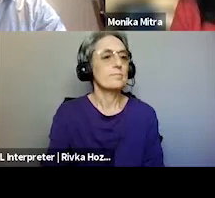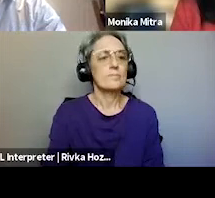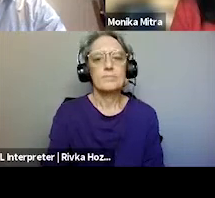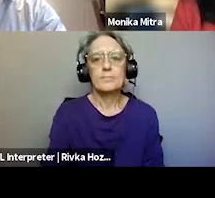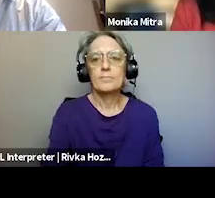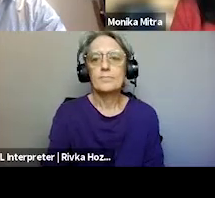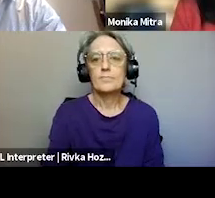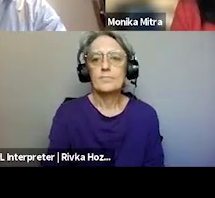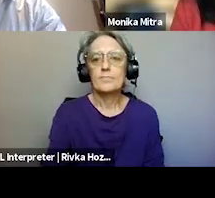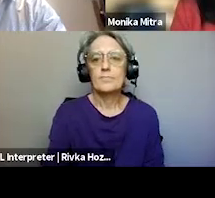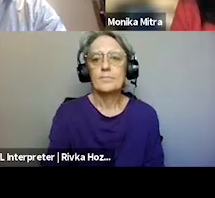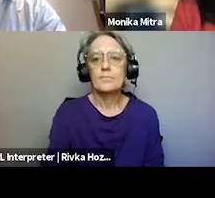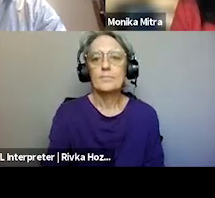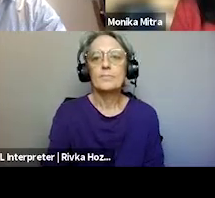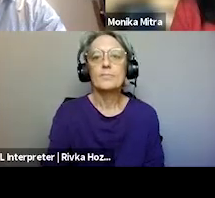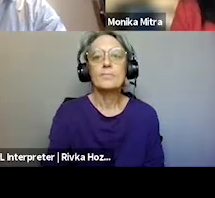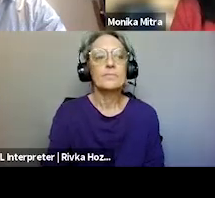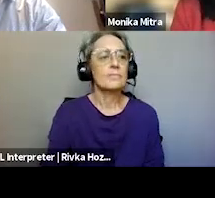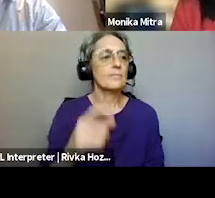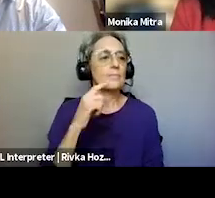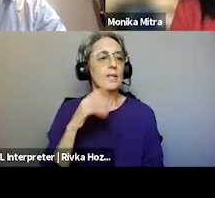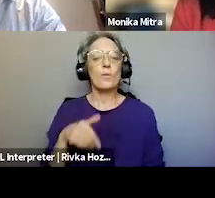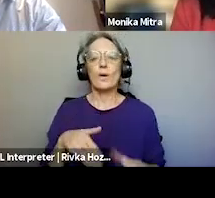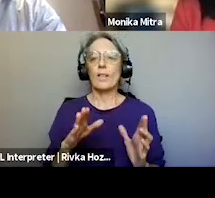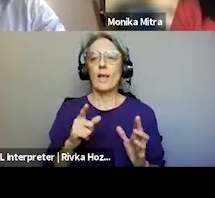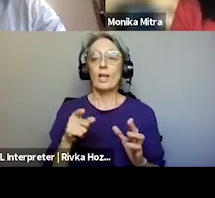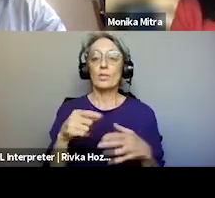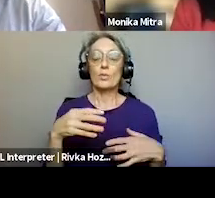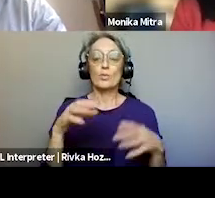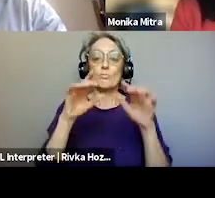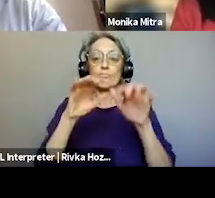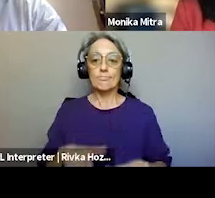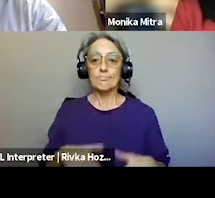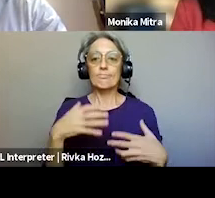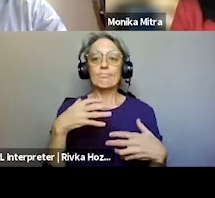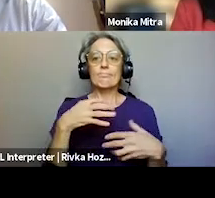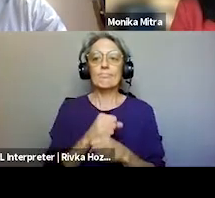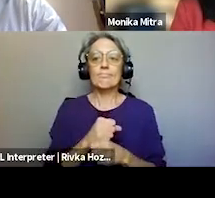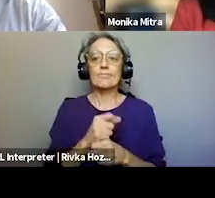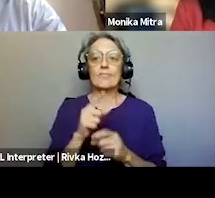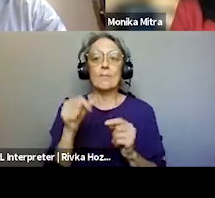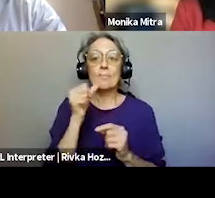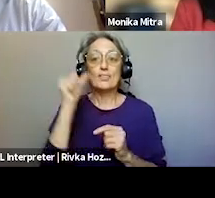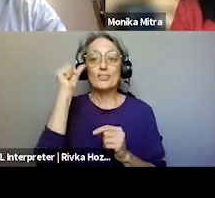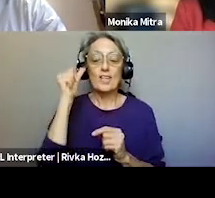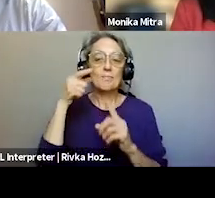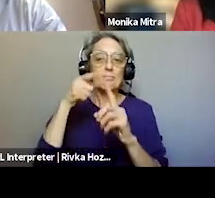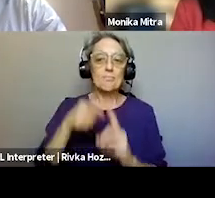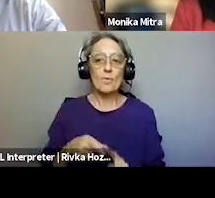you to encapsulate some highlights of yesterday’s incredible engagement and type it into the chat